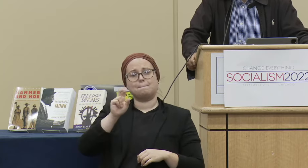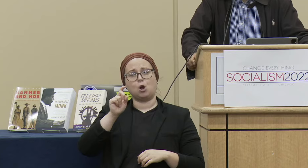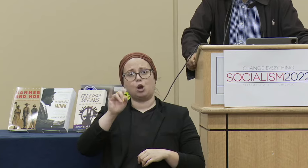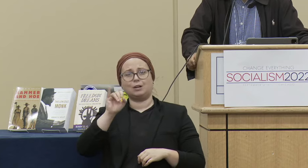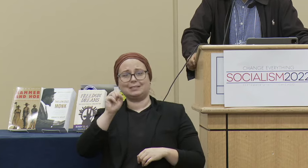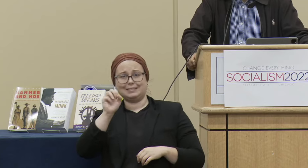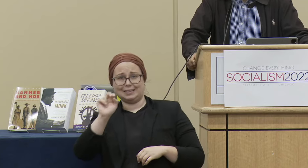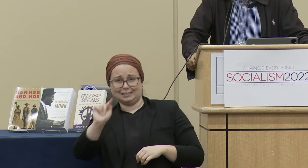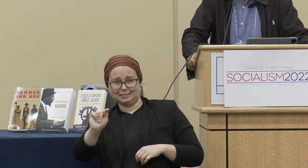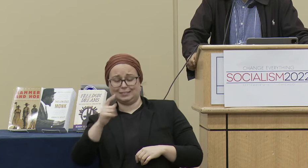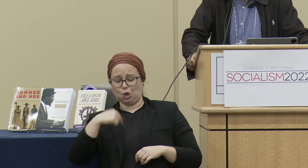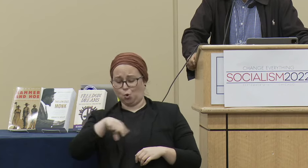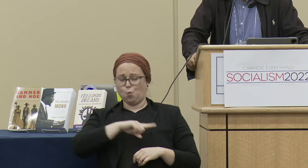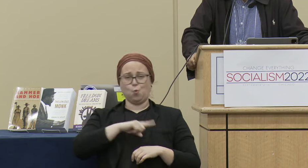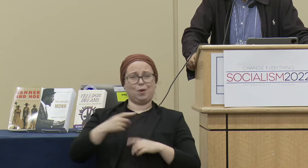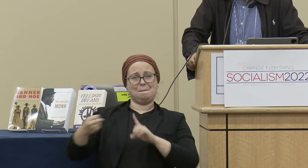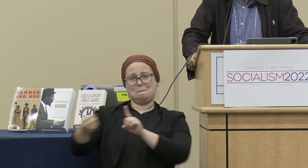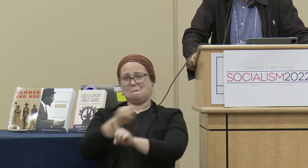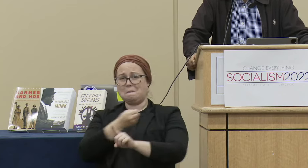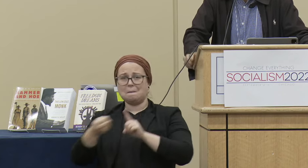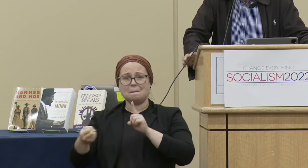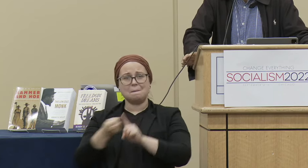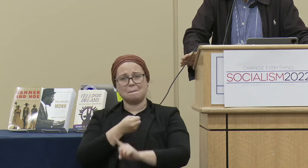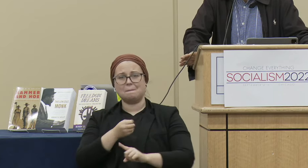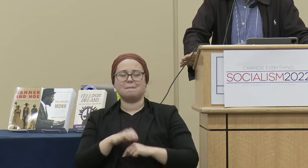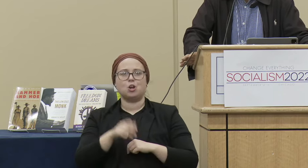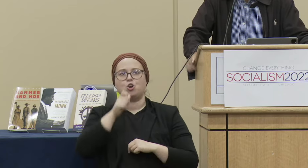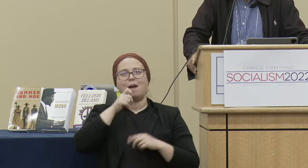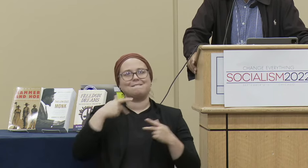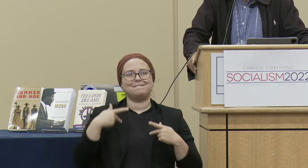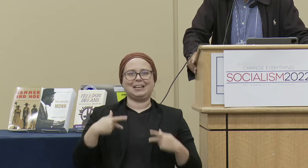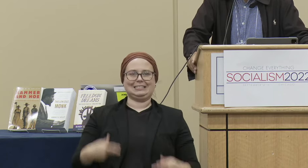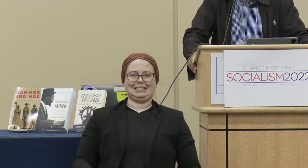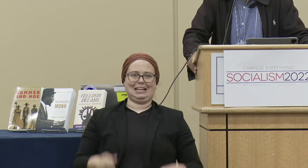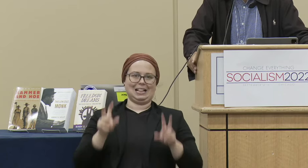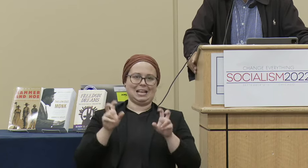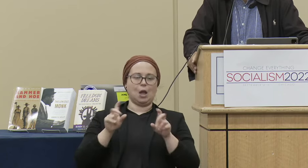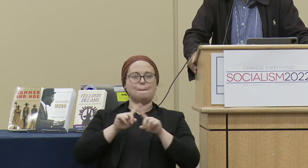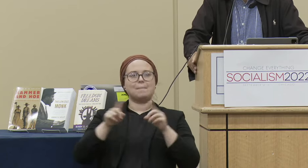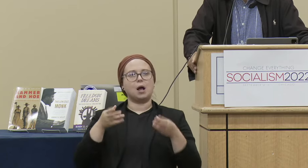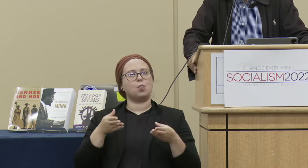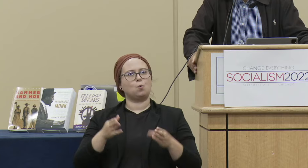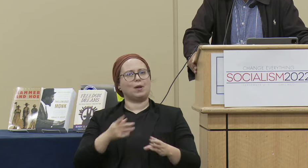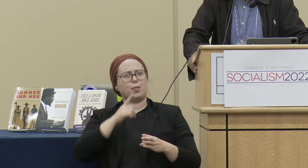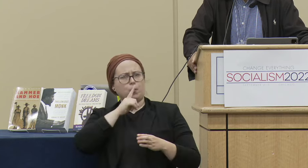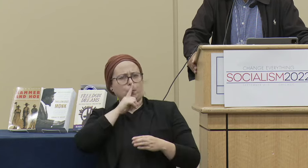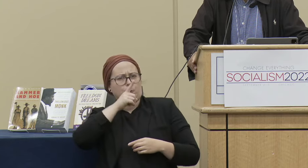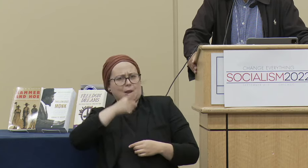came up as Marxists . We came up beating people up, you know .